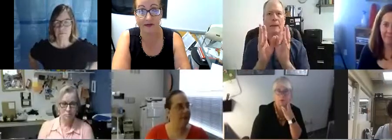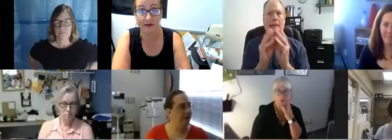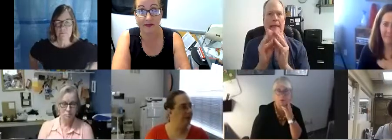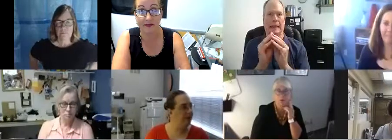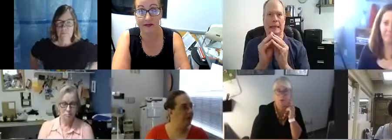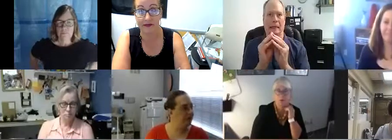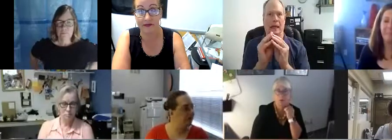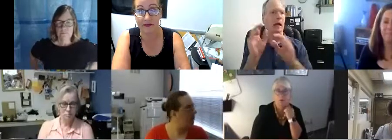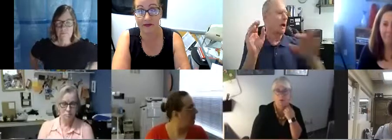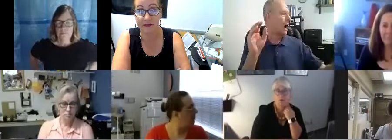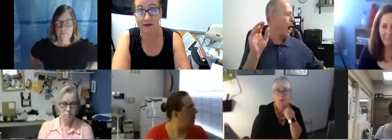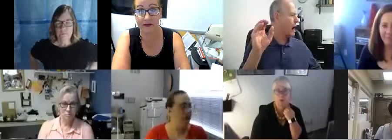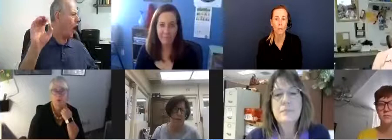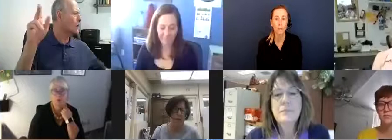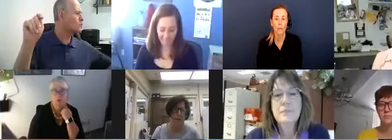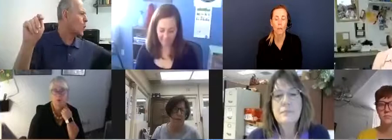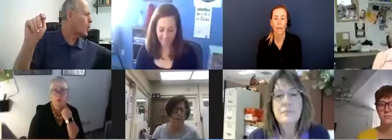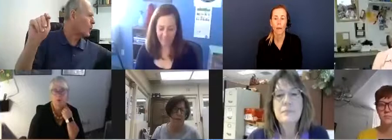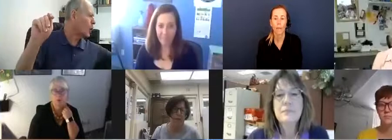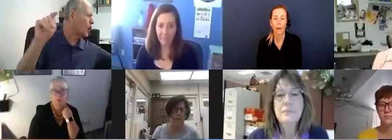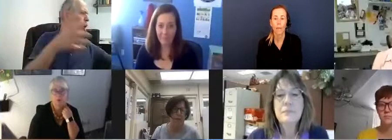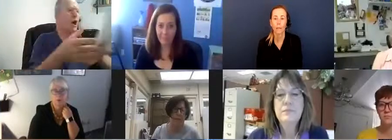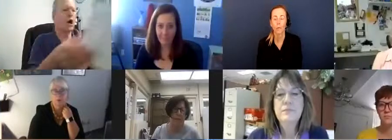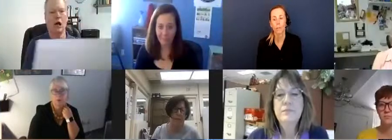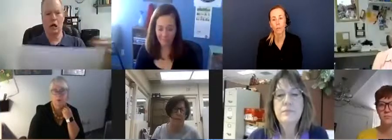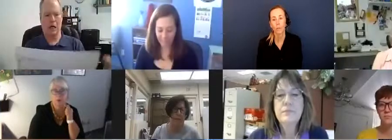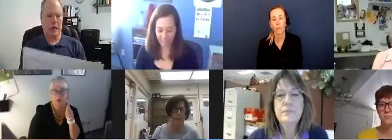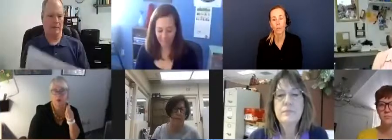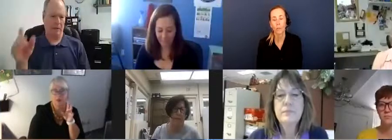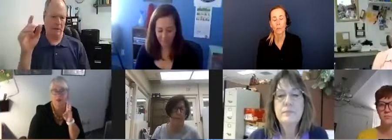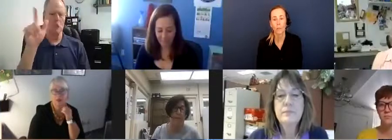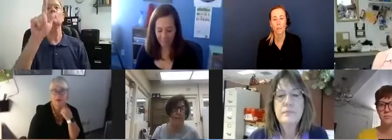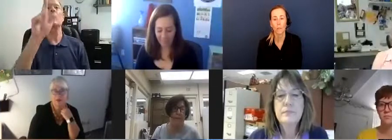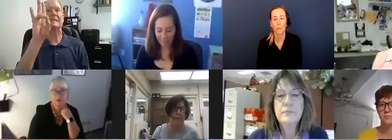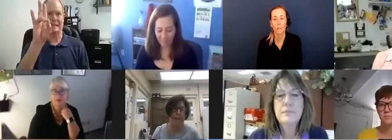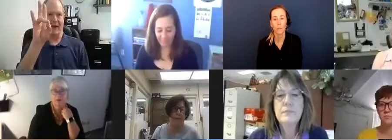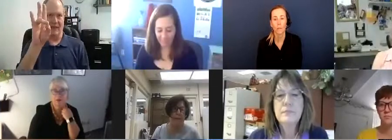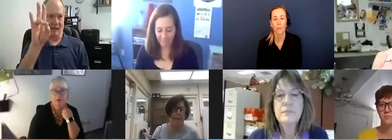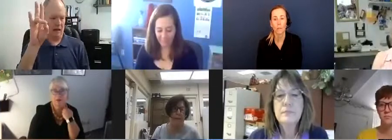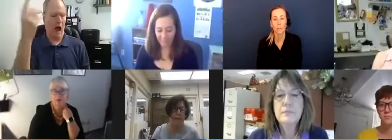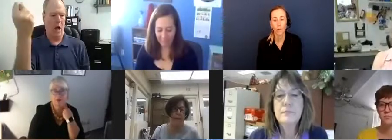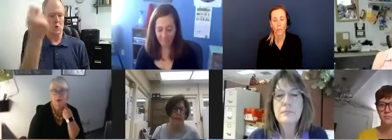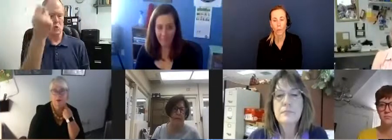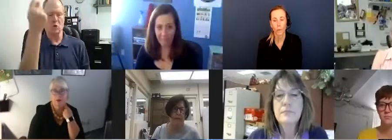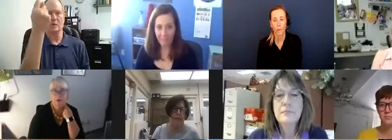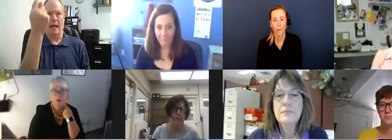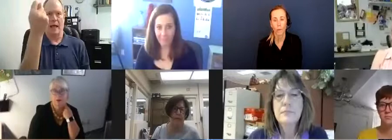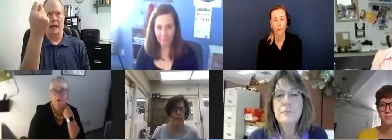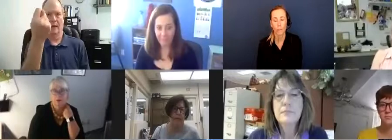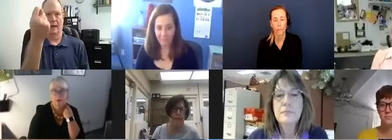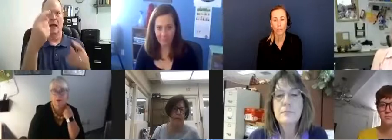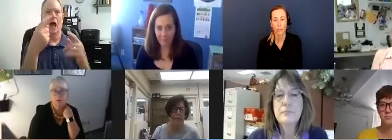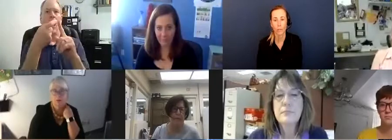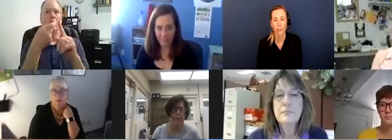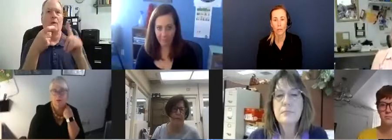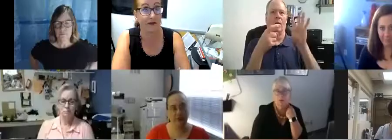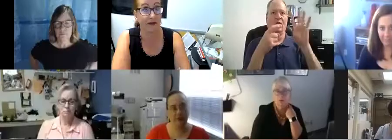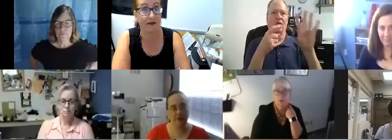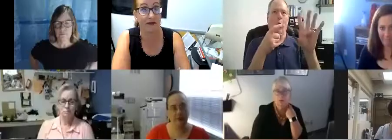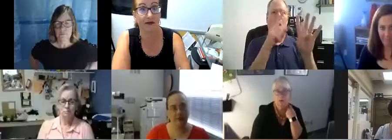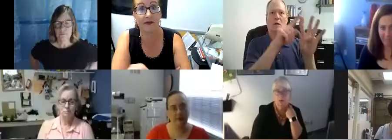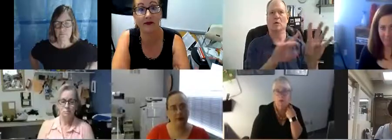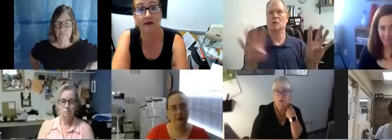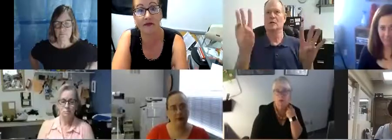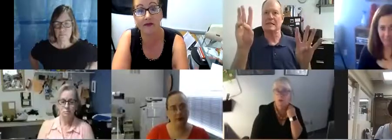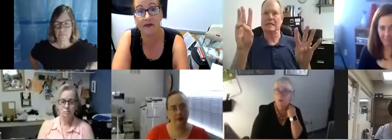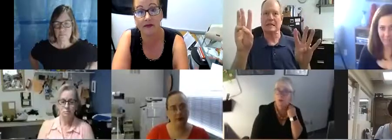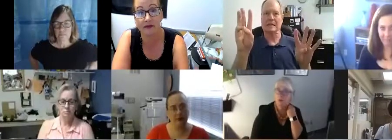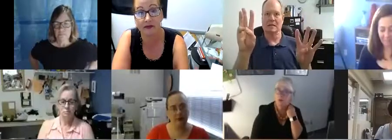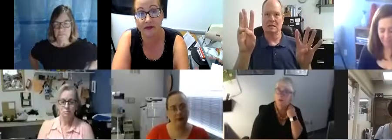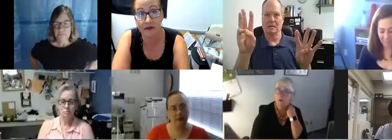meeting on October 27th at 4pm to 6 pm (Tuesday)